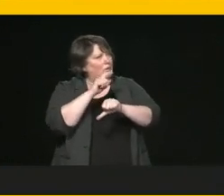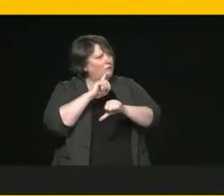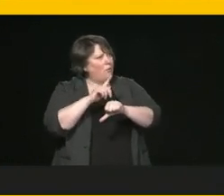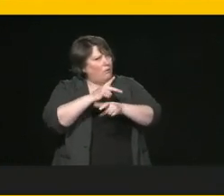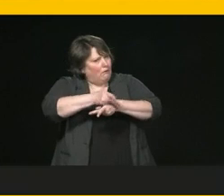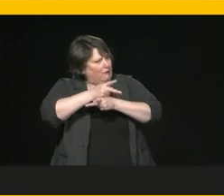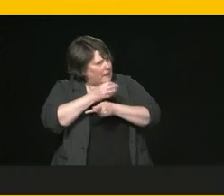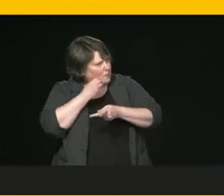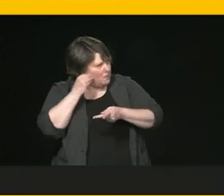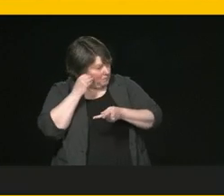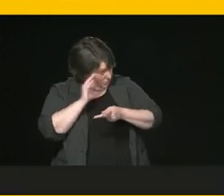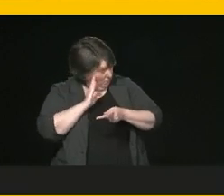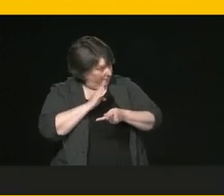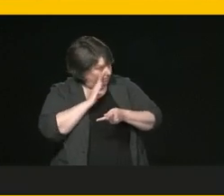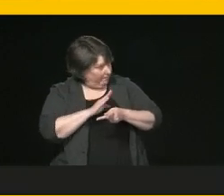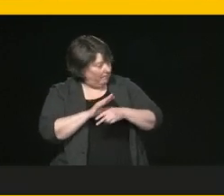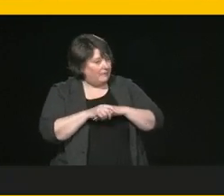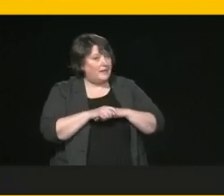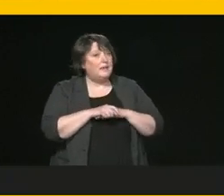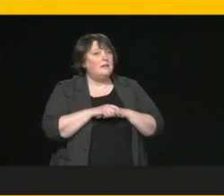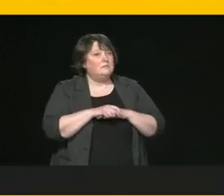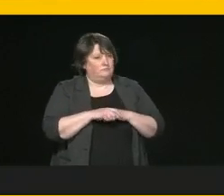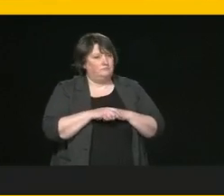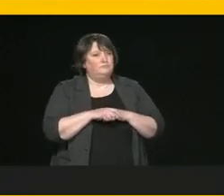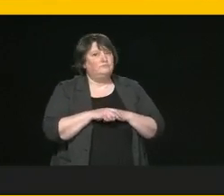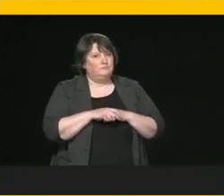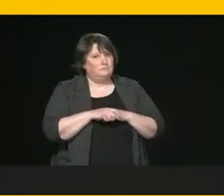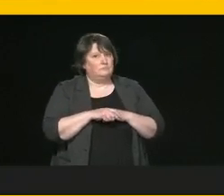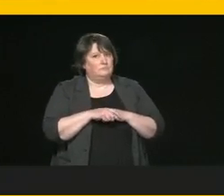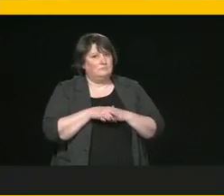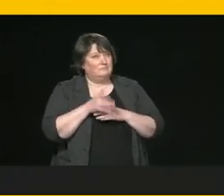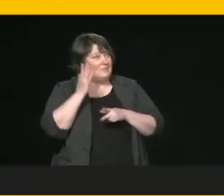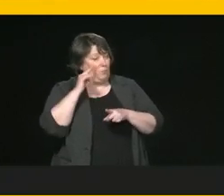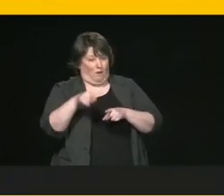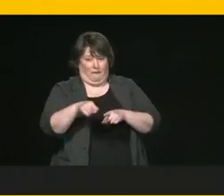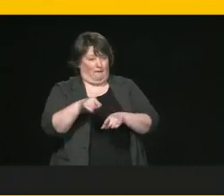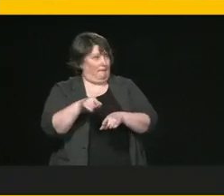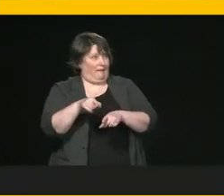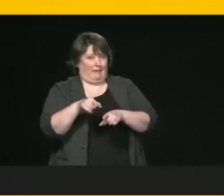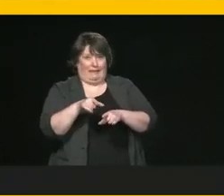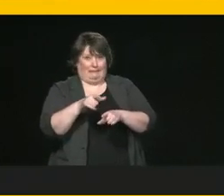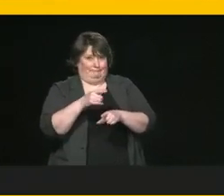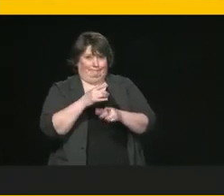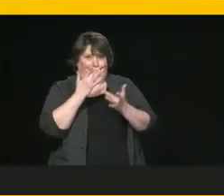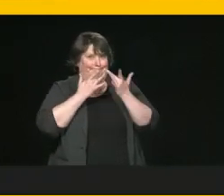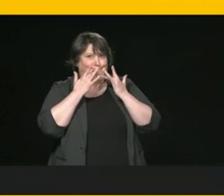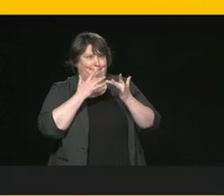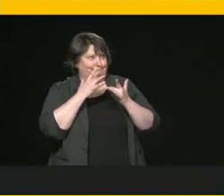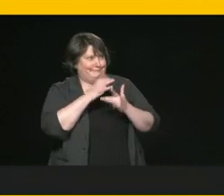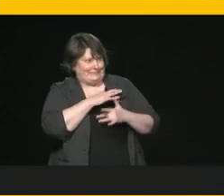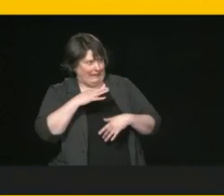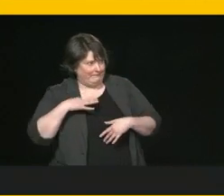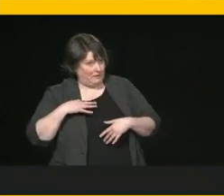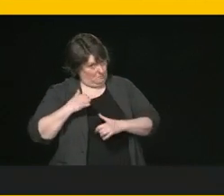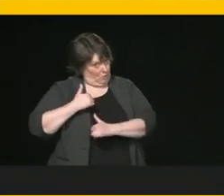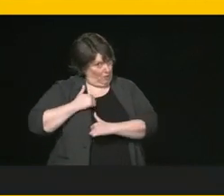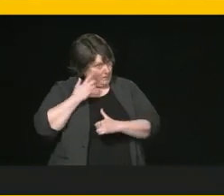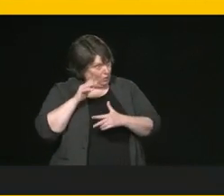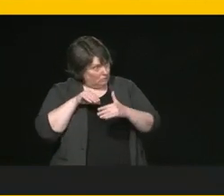THE CANADIAN ARMED FORCES IN LONG-TERM CARE FACILITIES. WE'RE TOLD THAT PEOPLE FROM THE